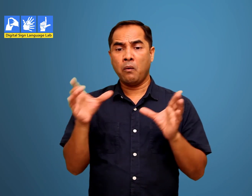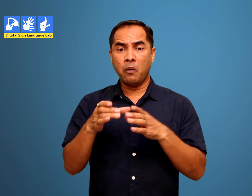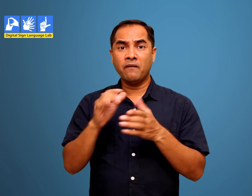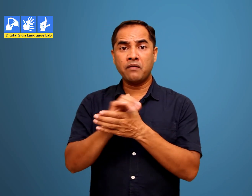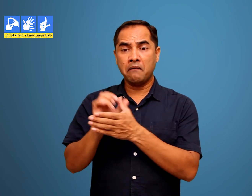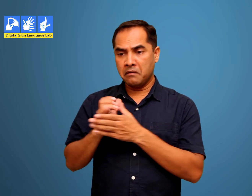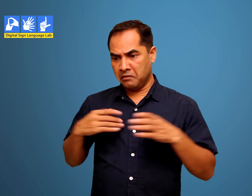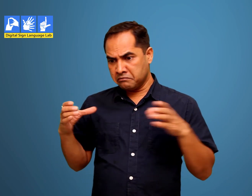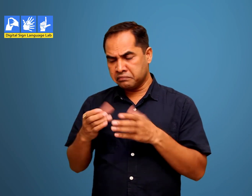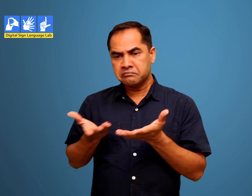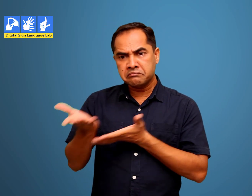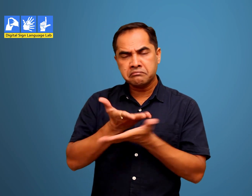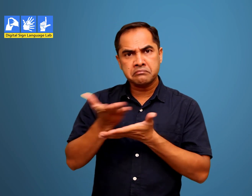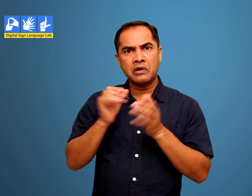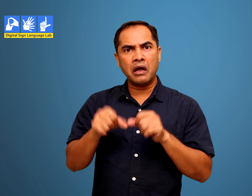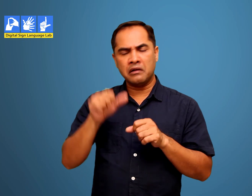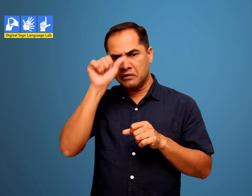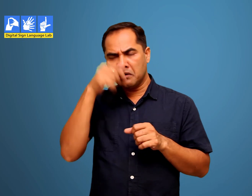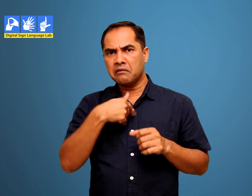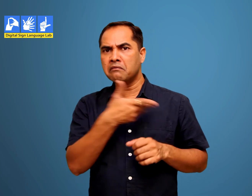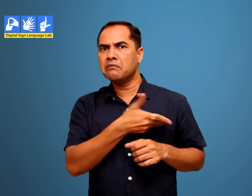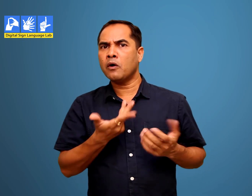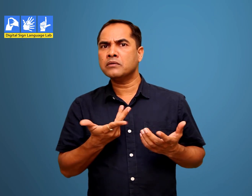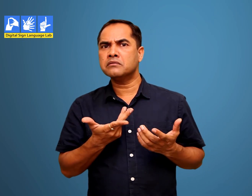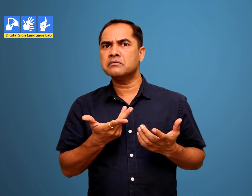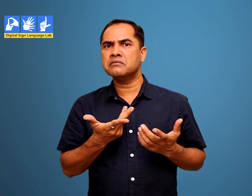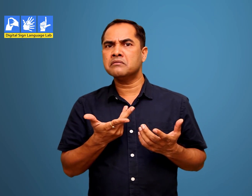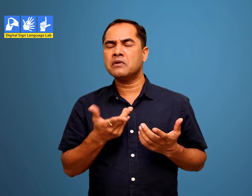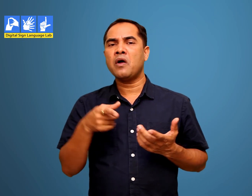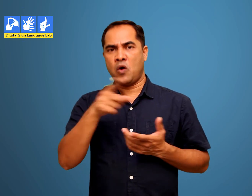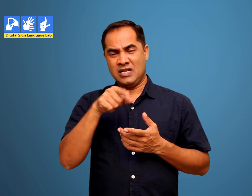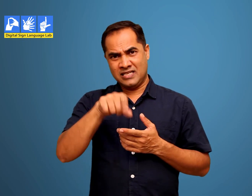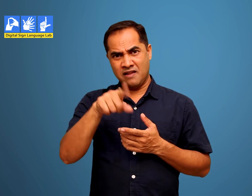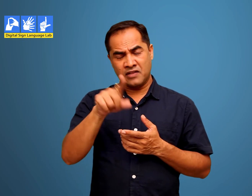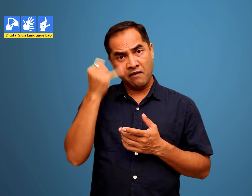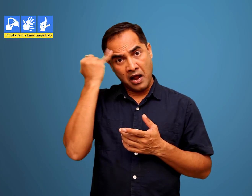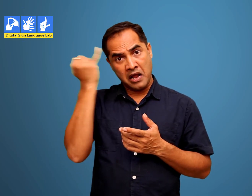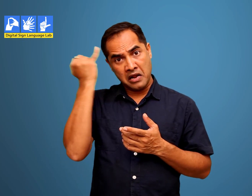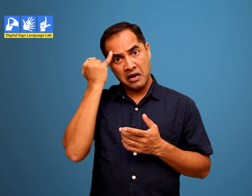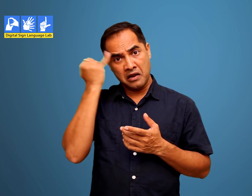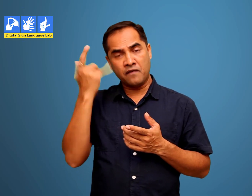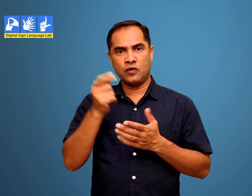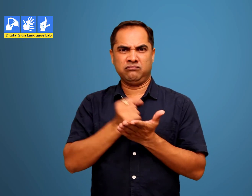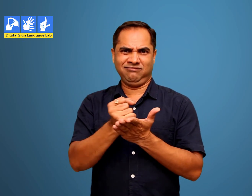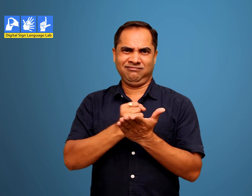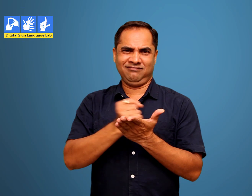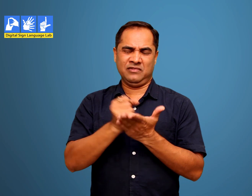discuss that how does this happen in India. Also use your own ideas.